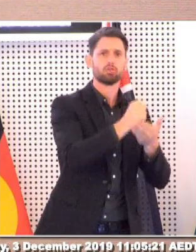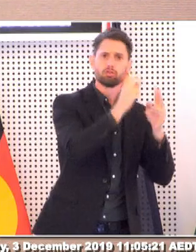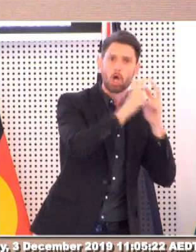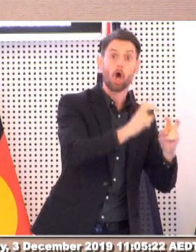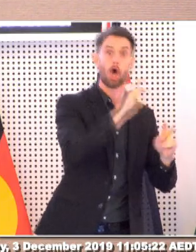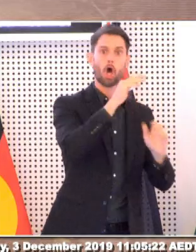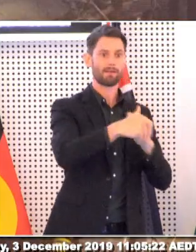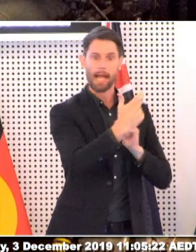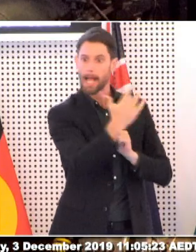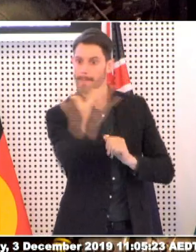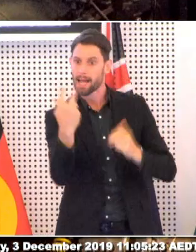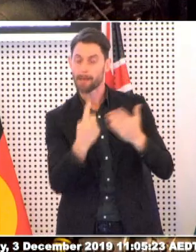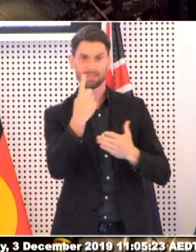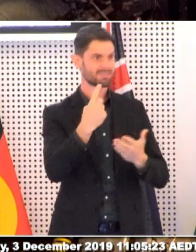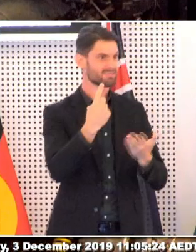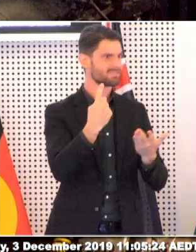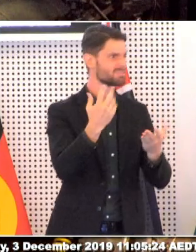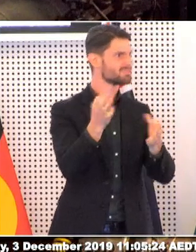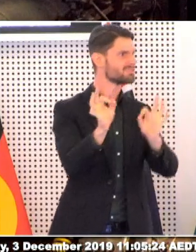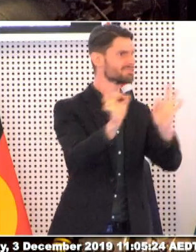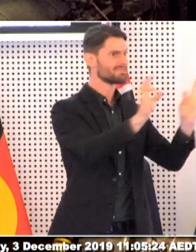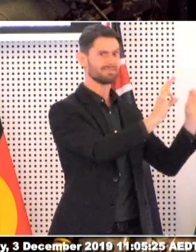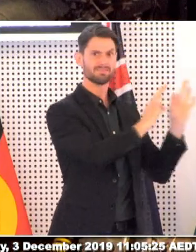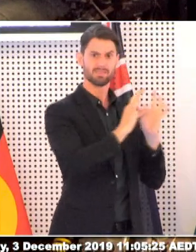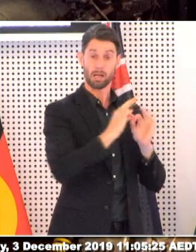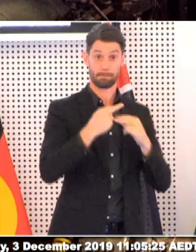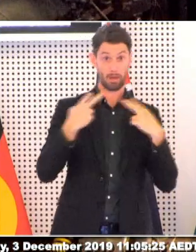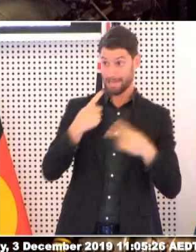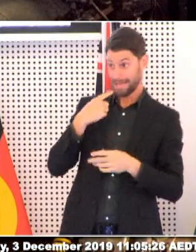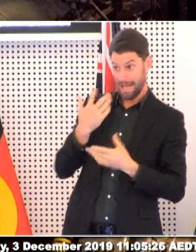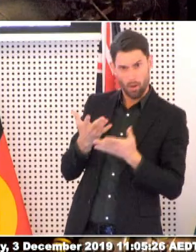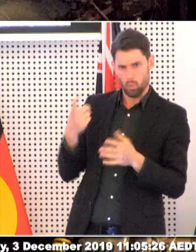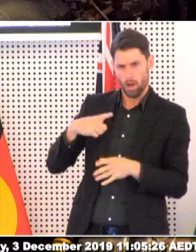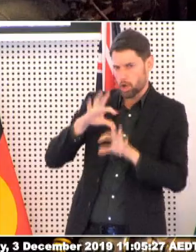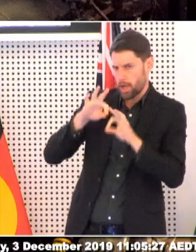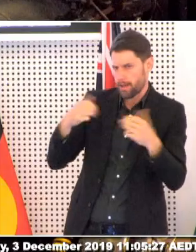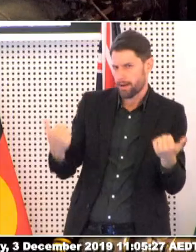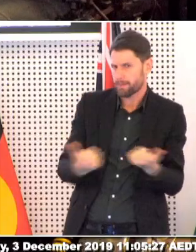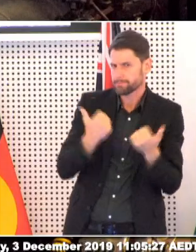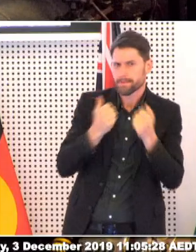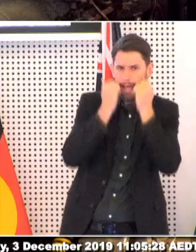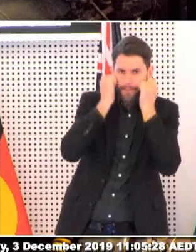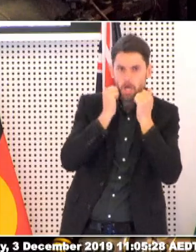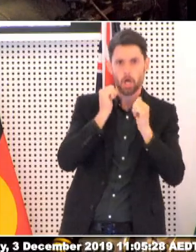Why is there so little data around recording violence and abuse of people with disability?